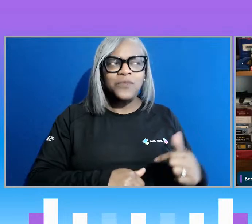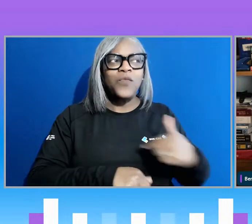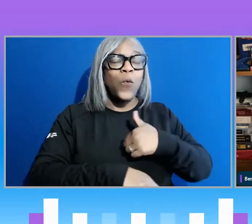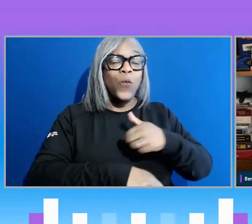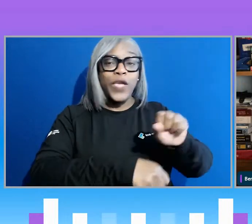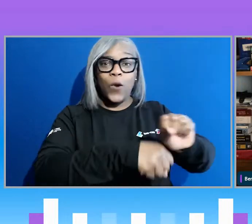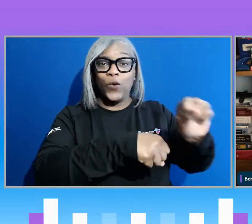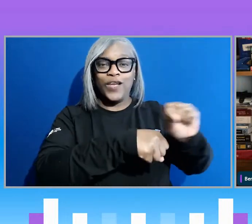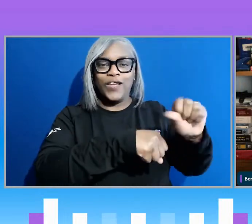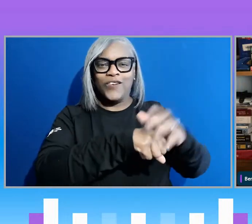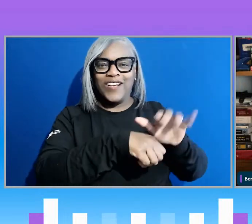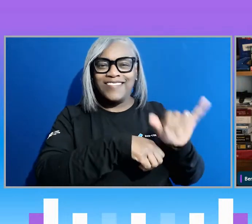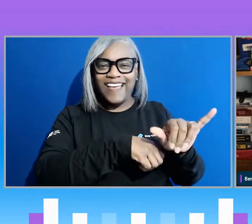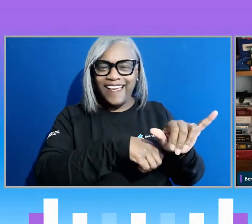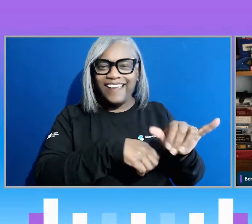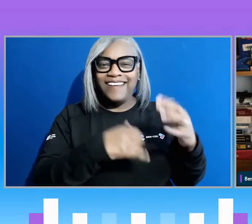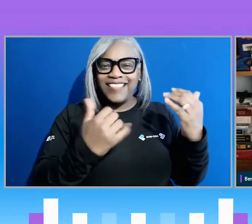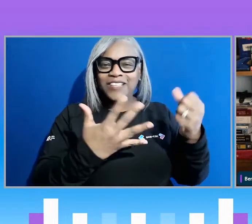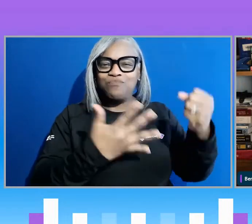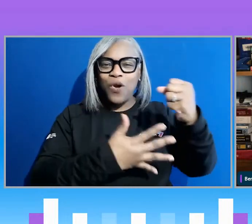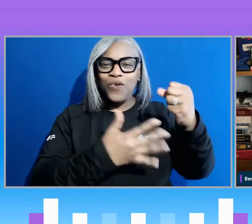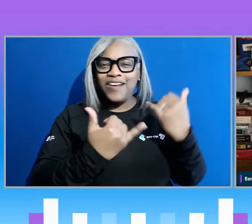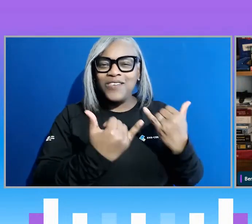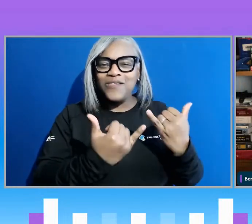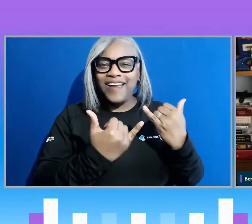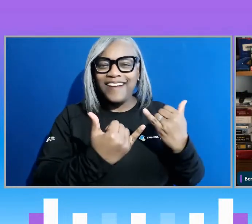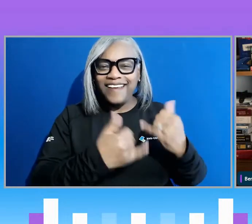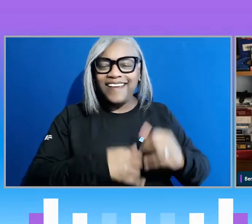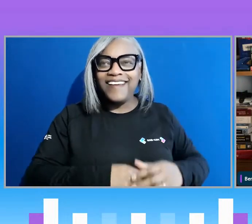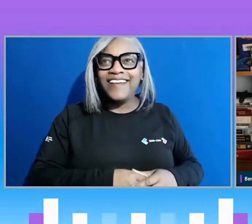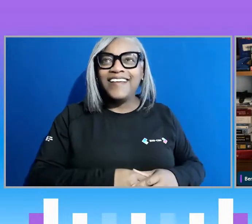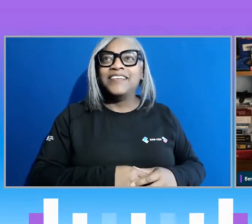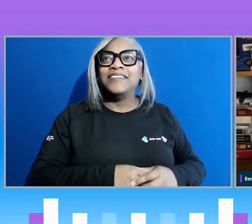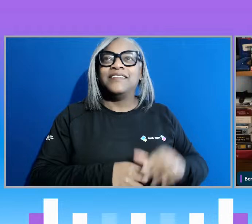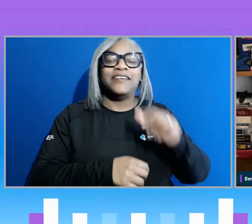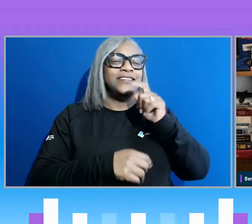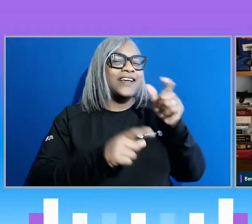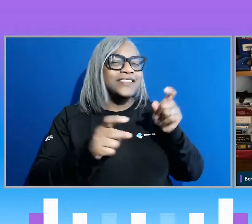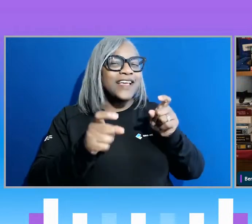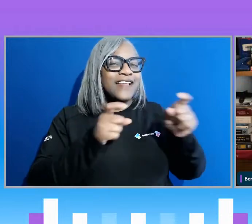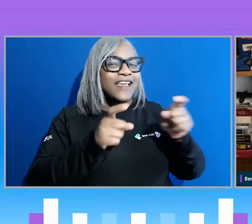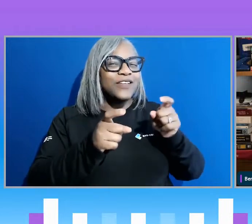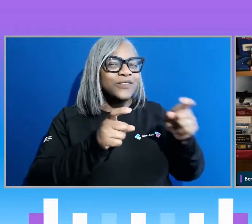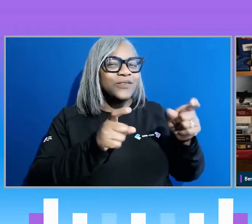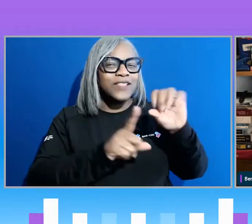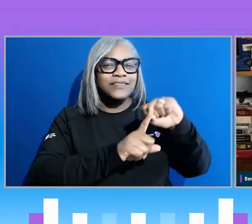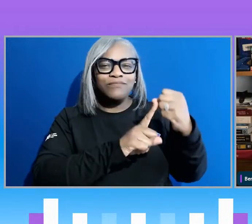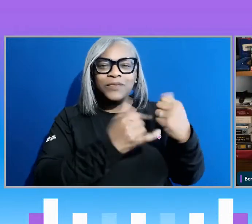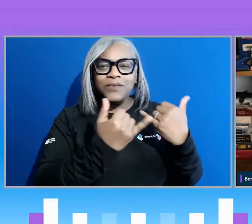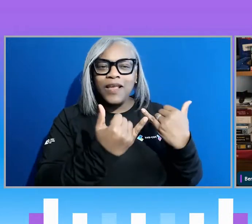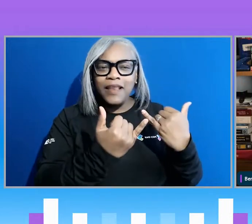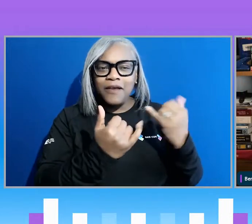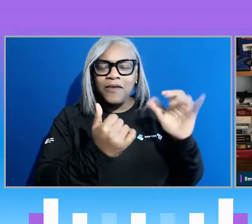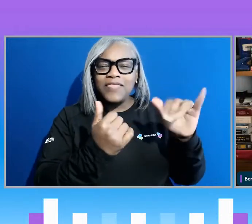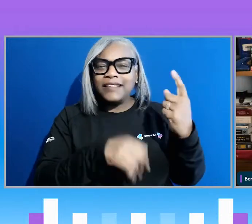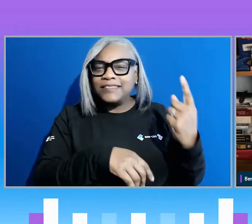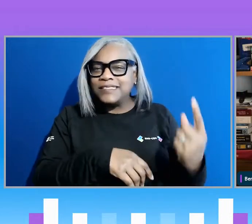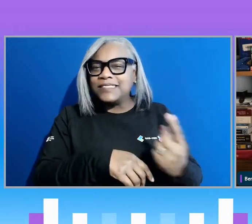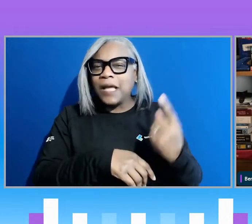We're working on that. That is one of our current priorities. Yeah. Yeah. So that it doesn't handle that case right now. But